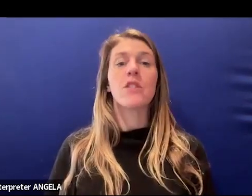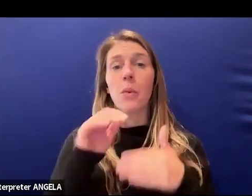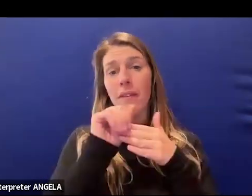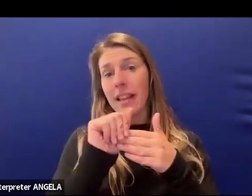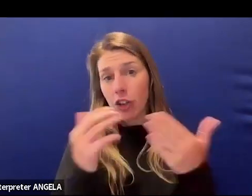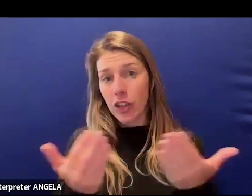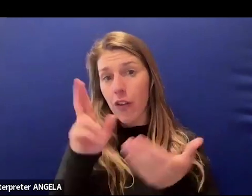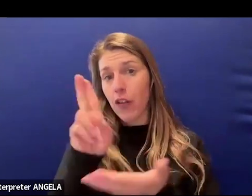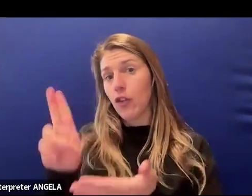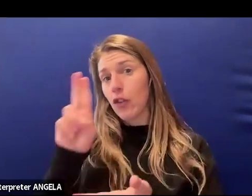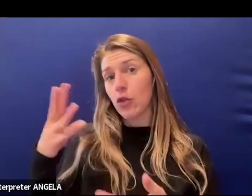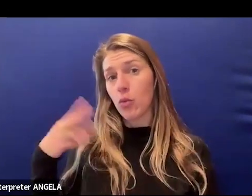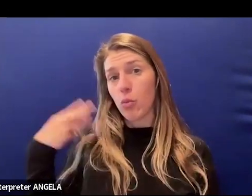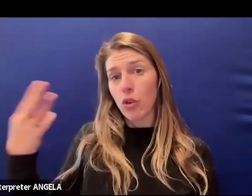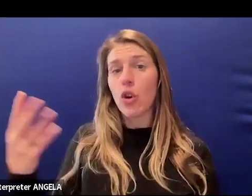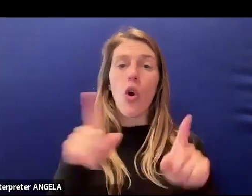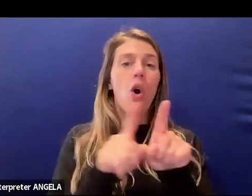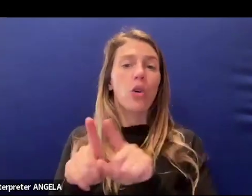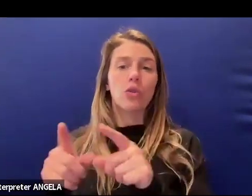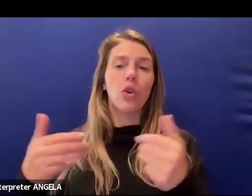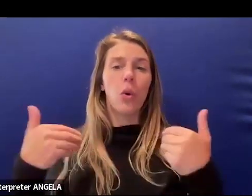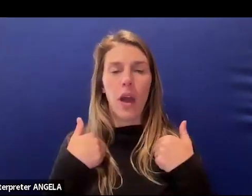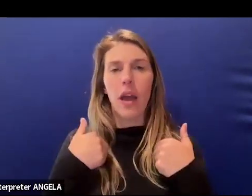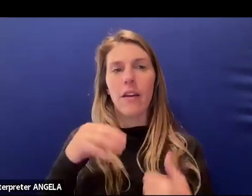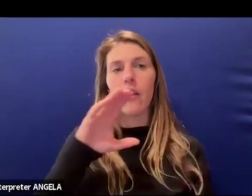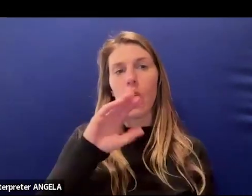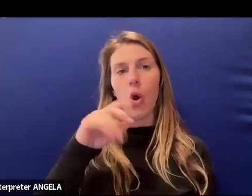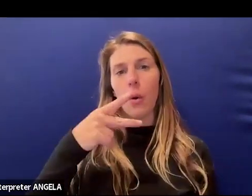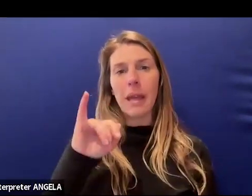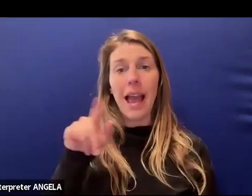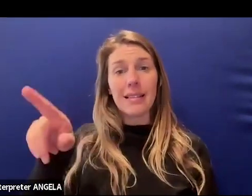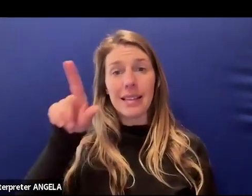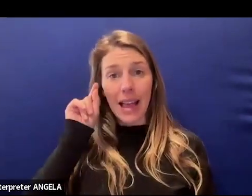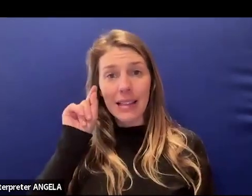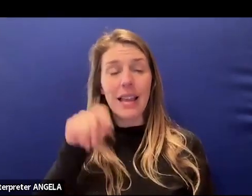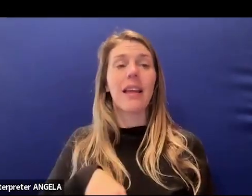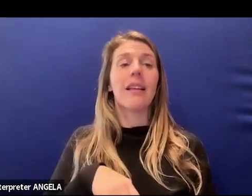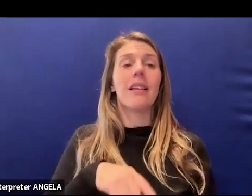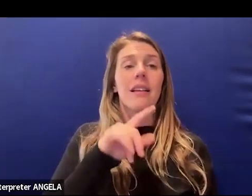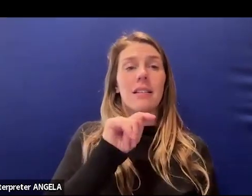We have leadership here at the University of Washington. We also have co-PIs at Gallaudet, Tufts,